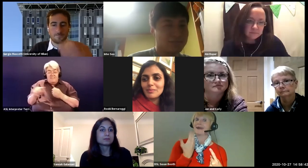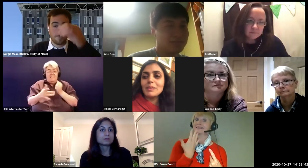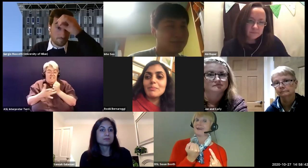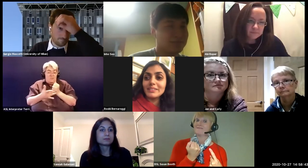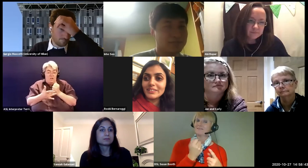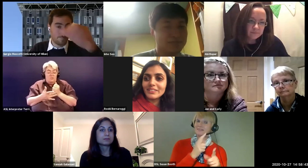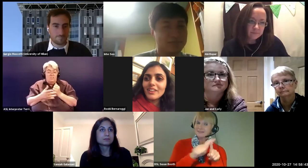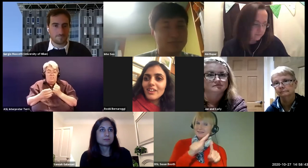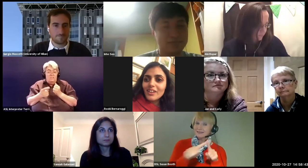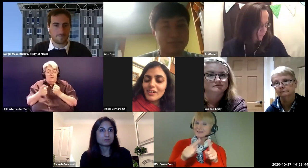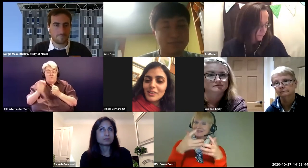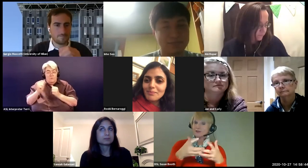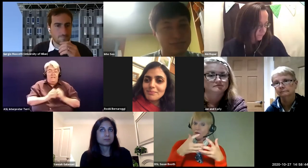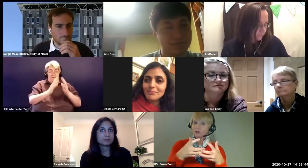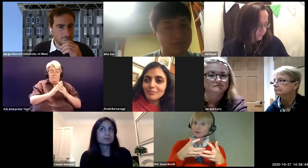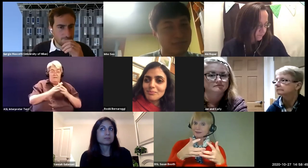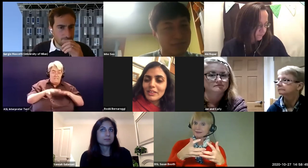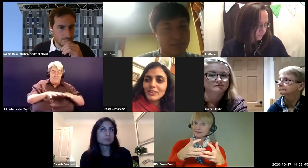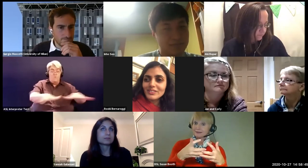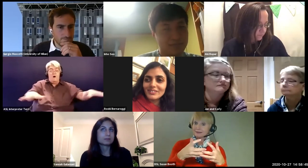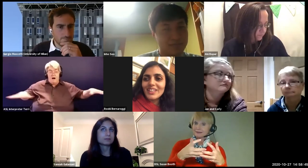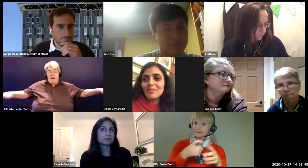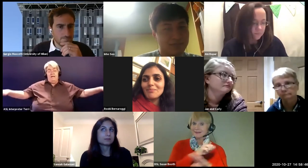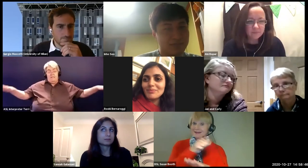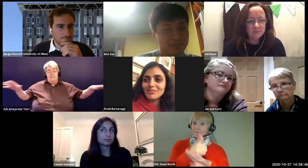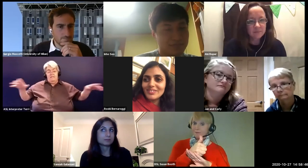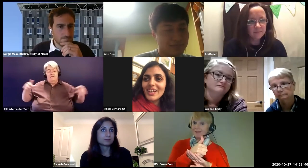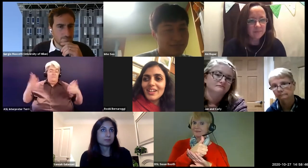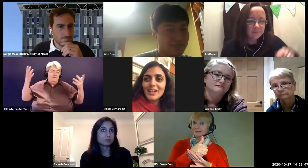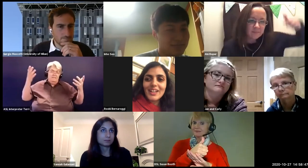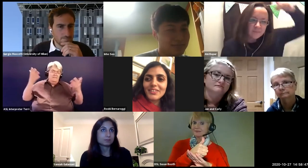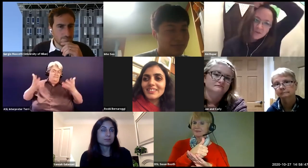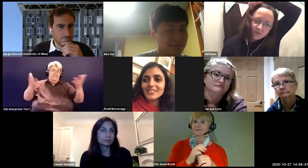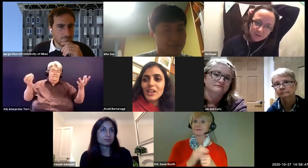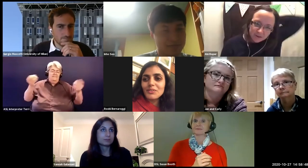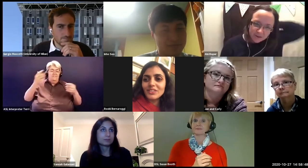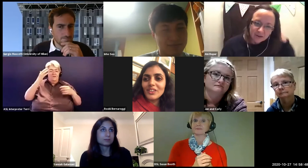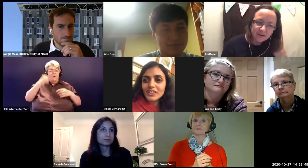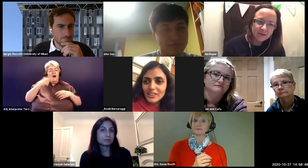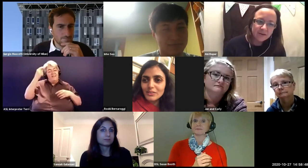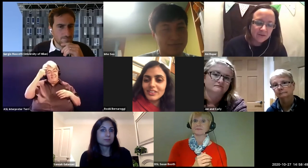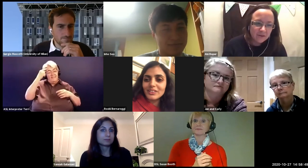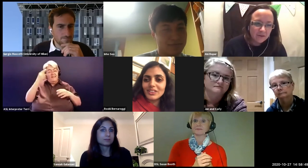implemented um because yeah I I think that after the lockdown